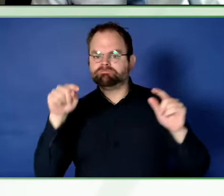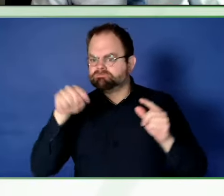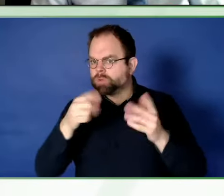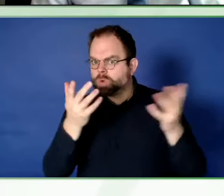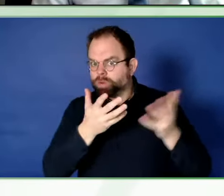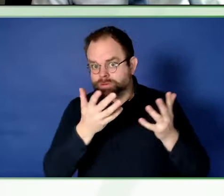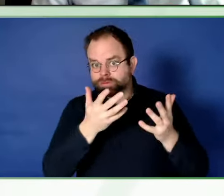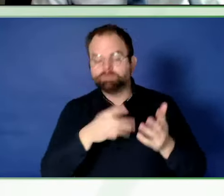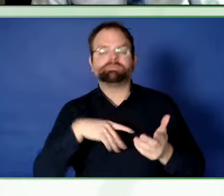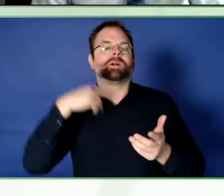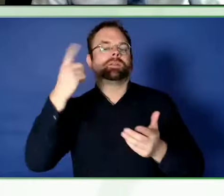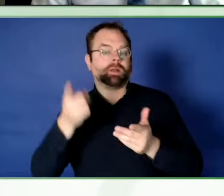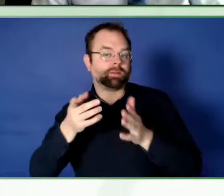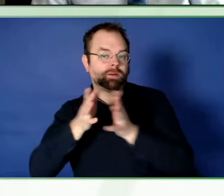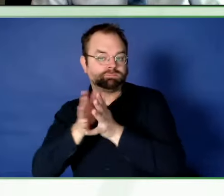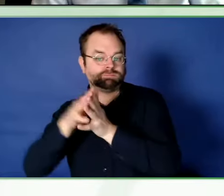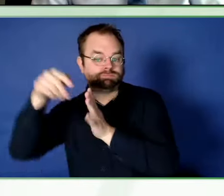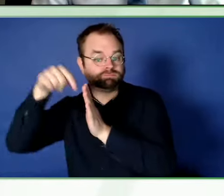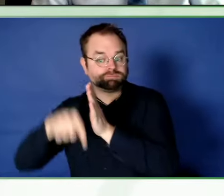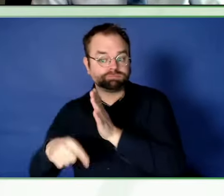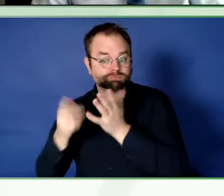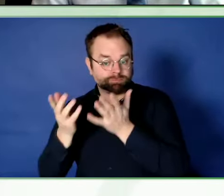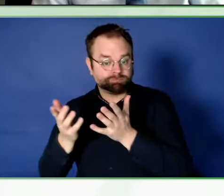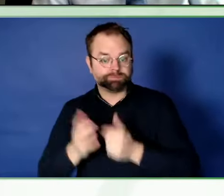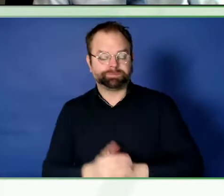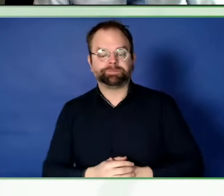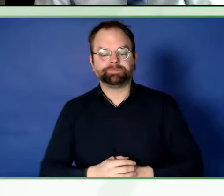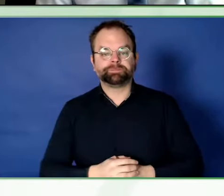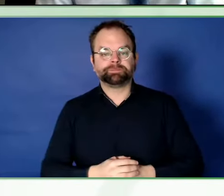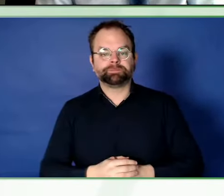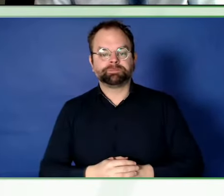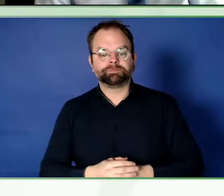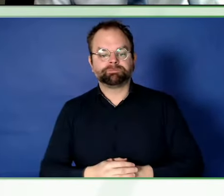Thank you for inviting me in providing this opportunity for our team.